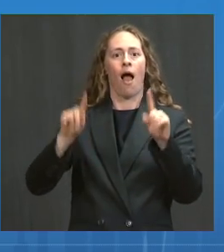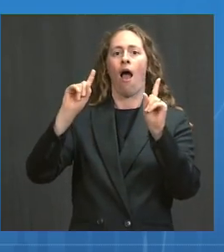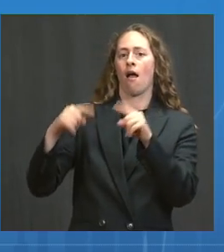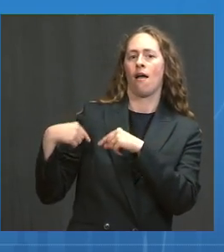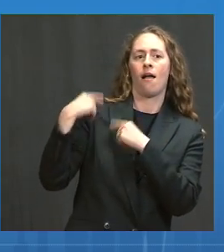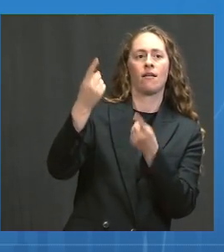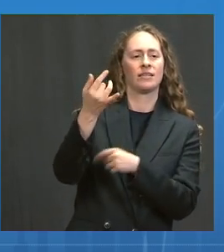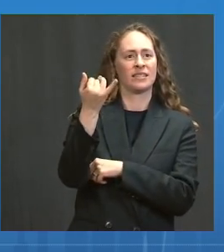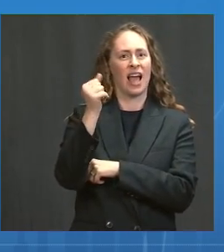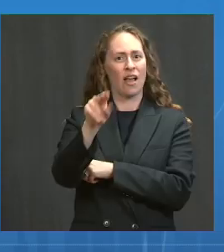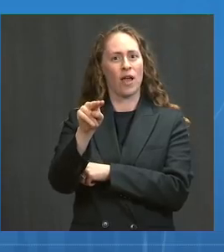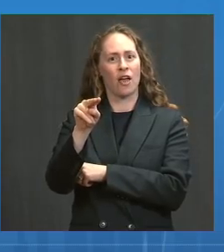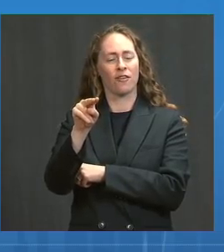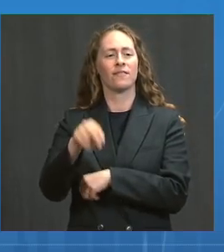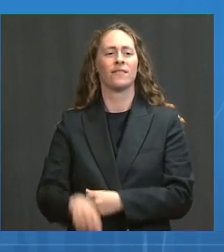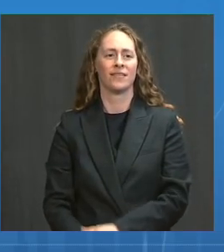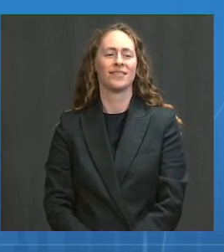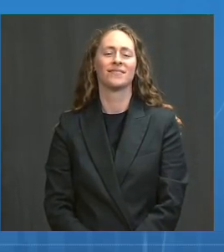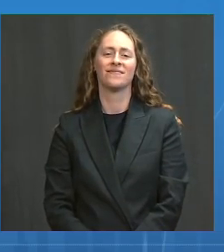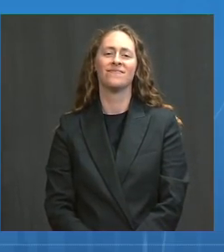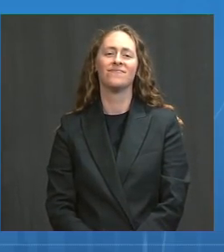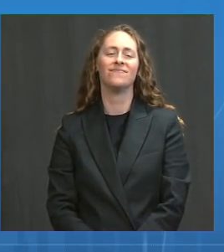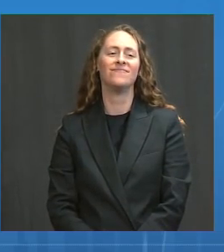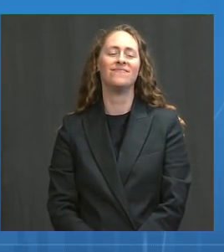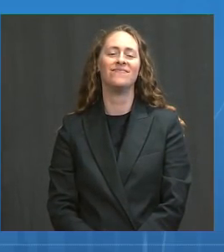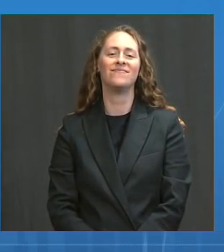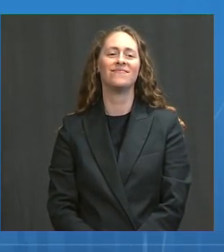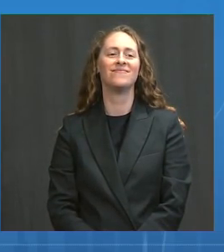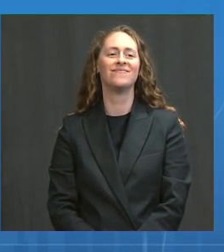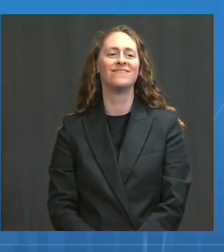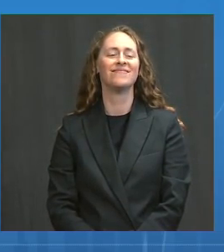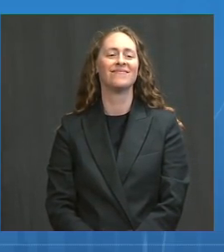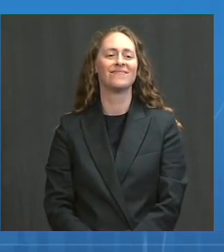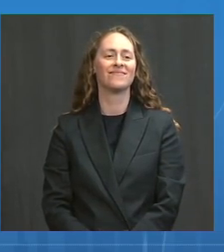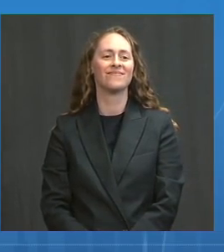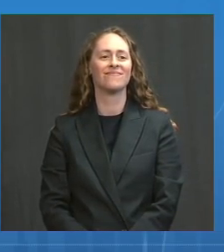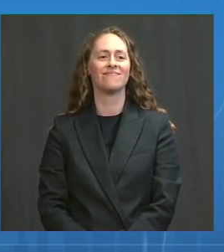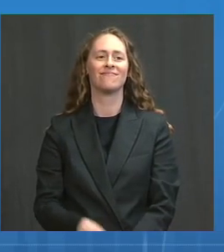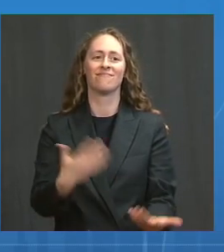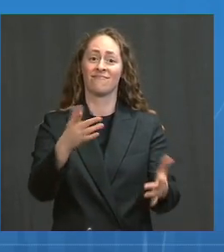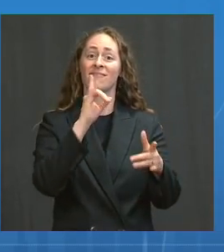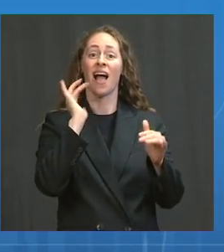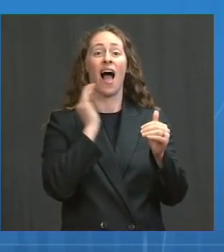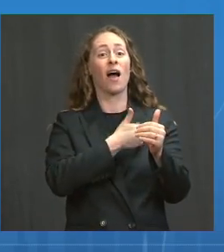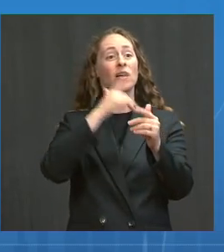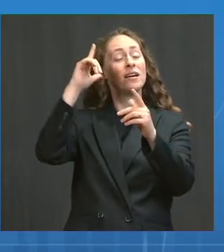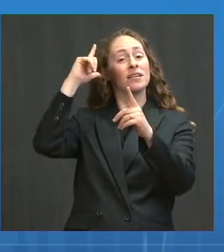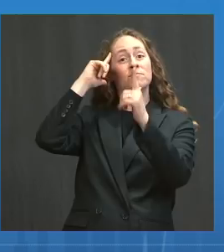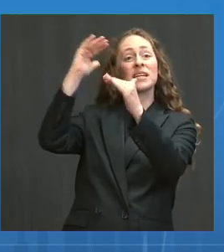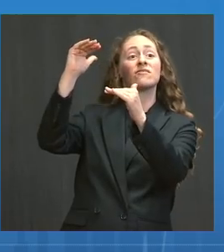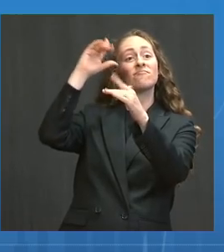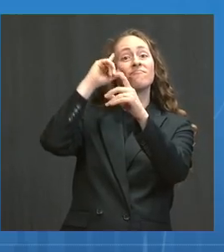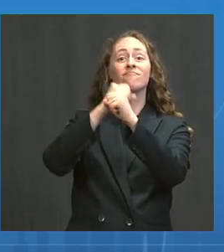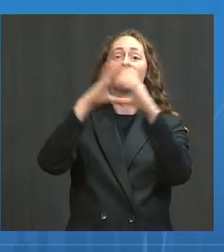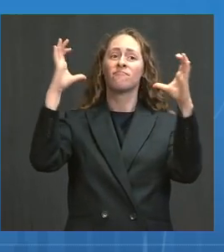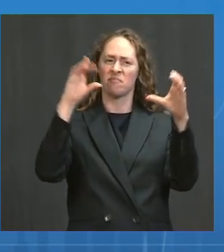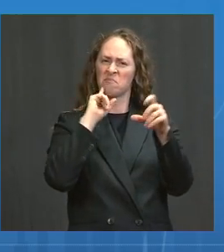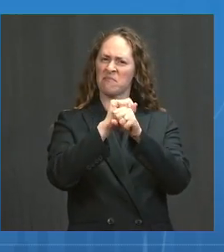As a result, we have exceeded our expectations for where we would be on July 4th. And we're in a strong position